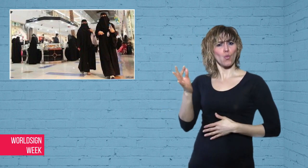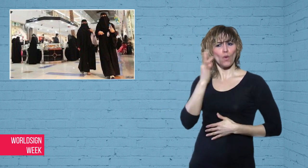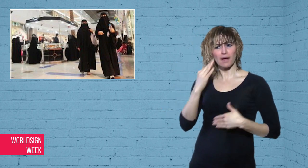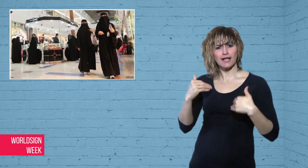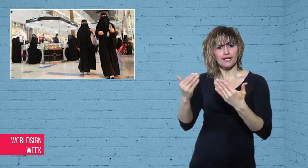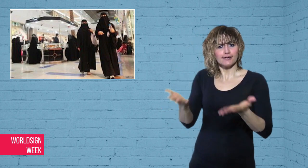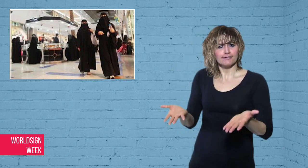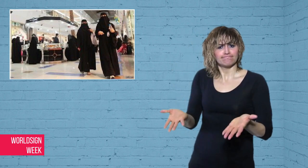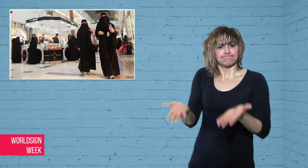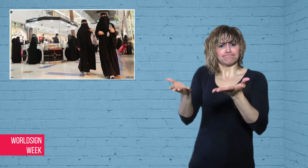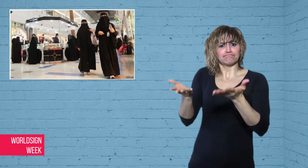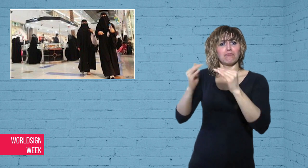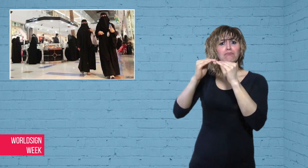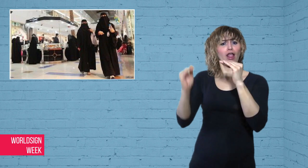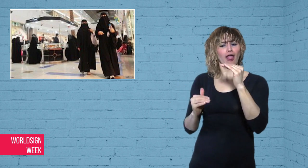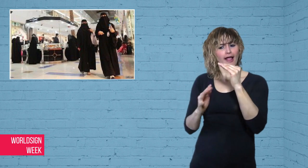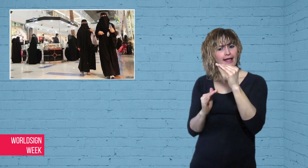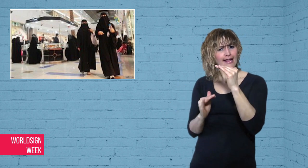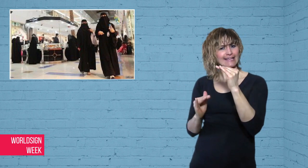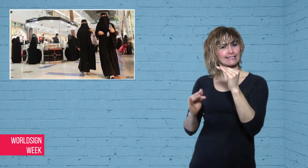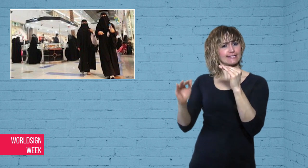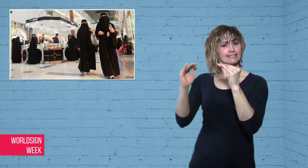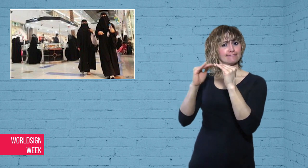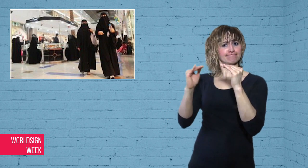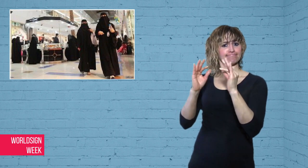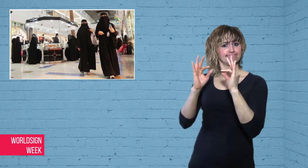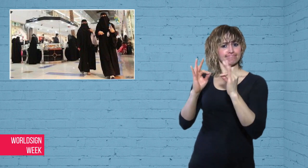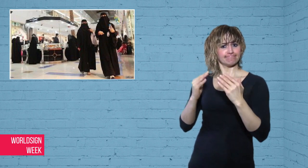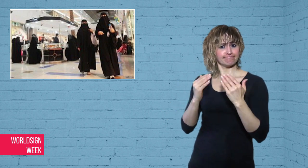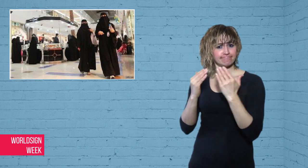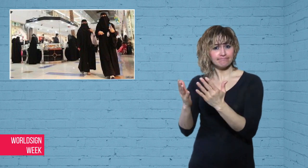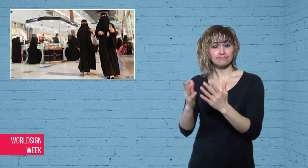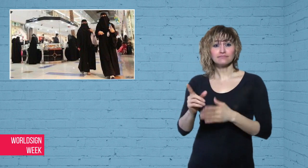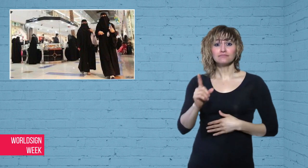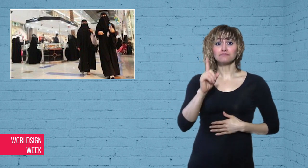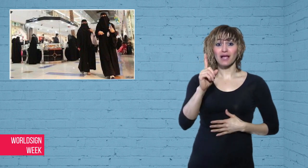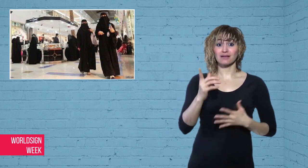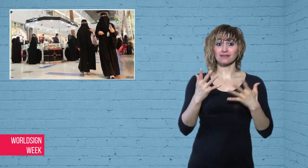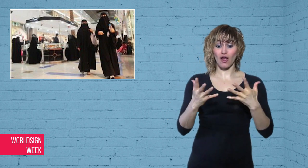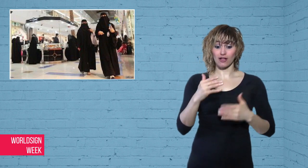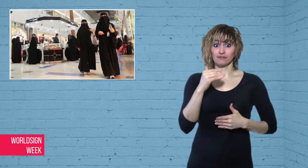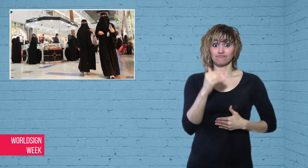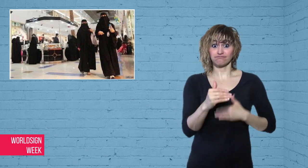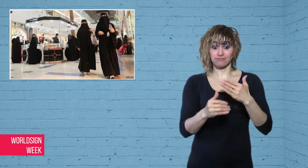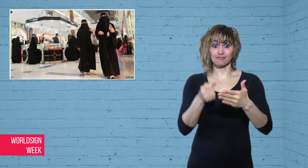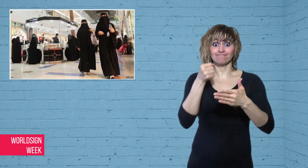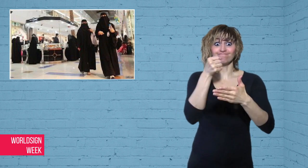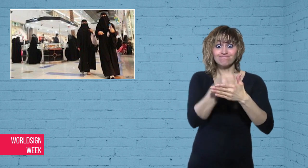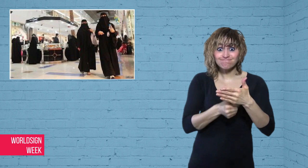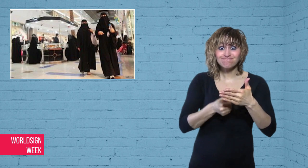reforms to benefit women, but the